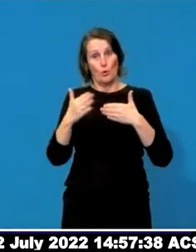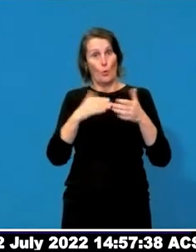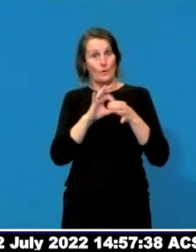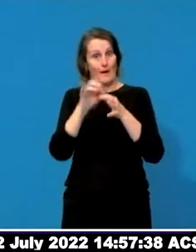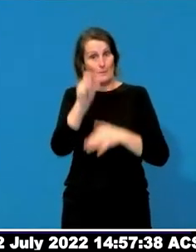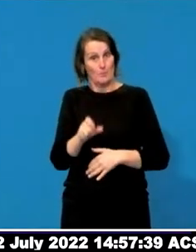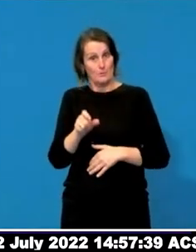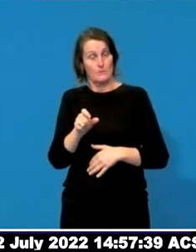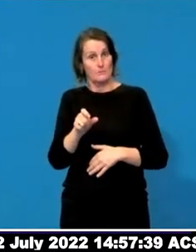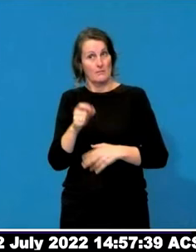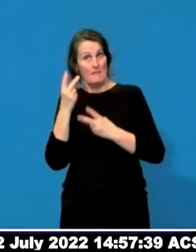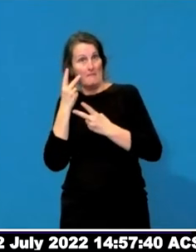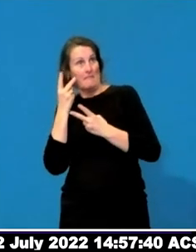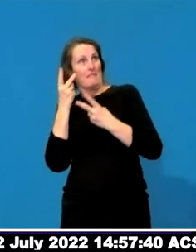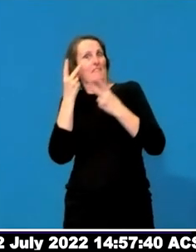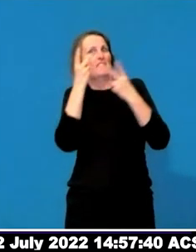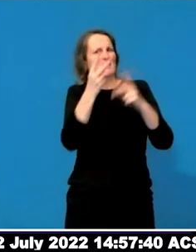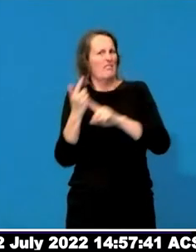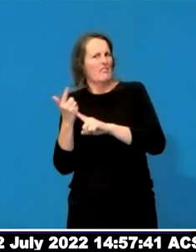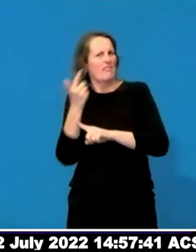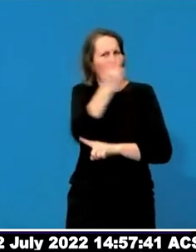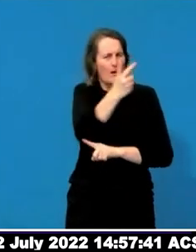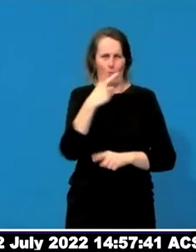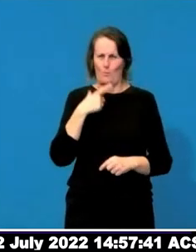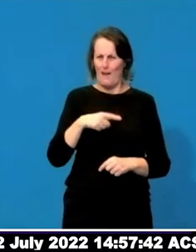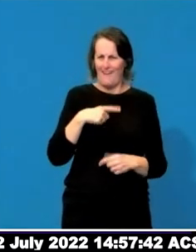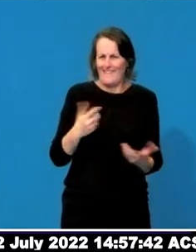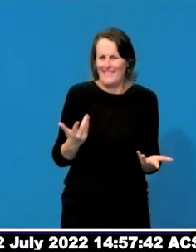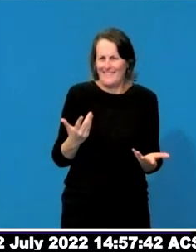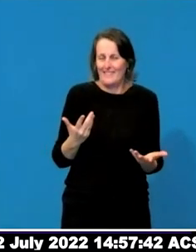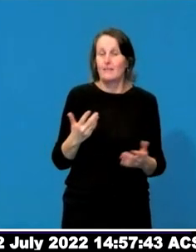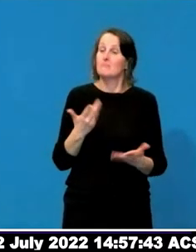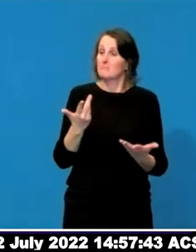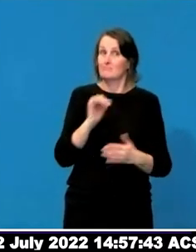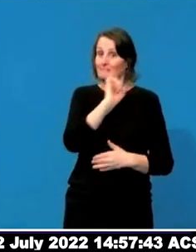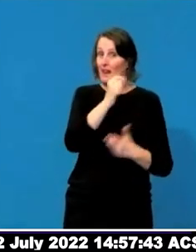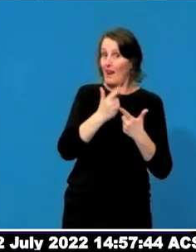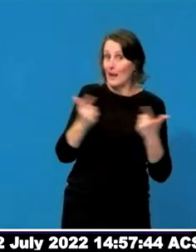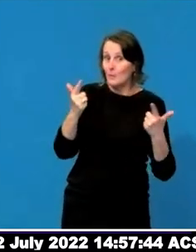Language. Understanding. People speak multiple languages.